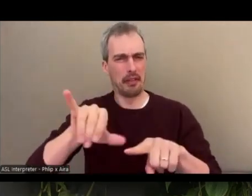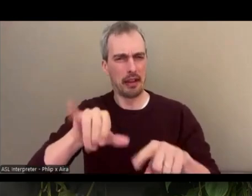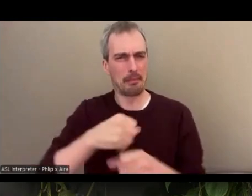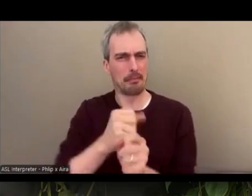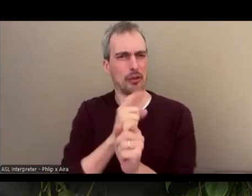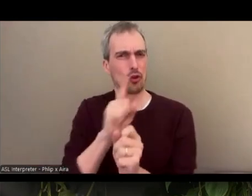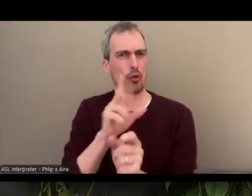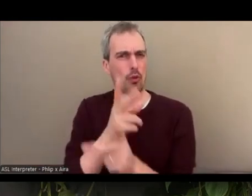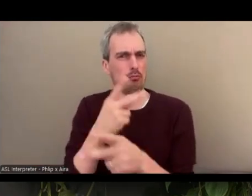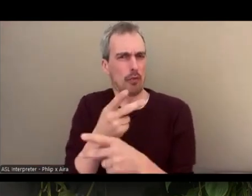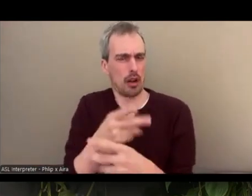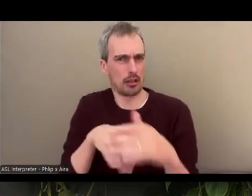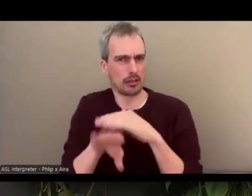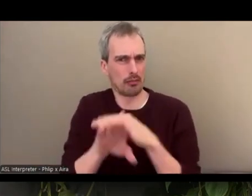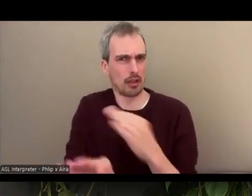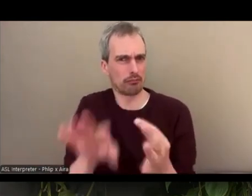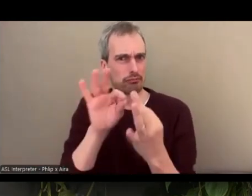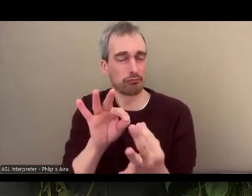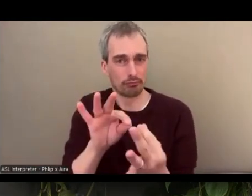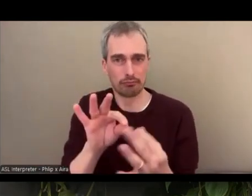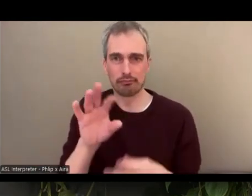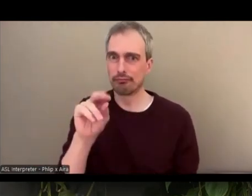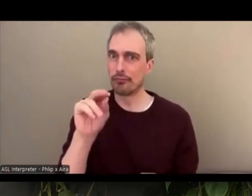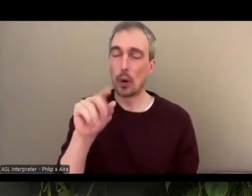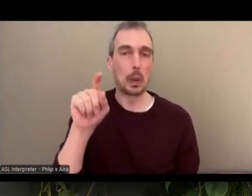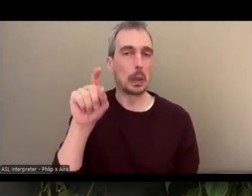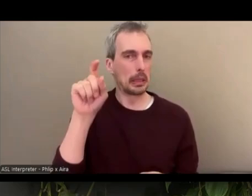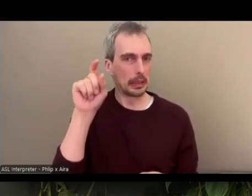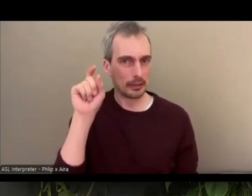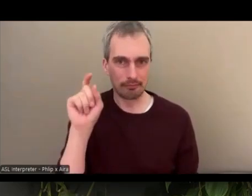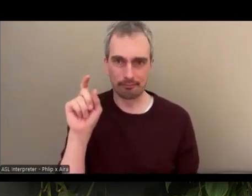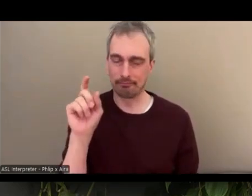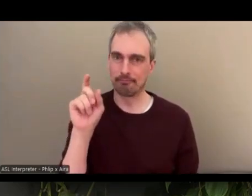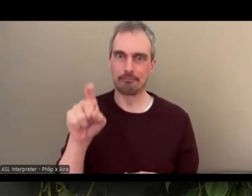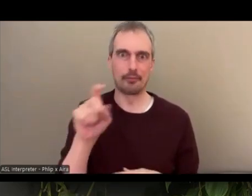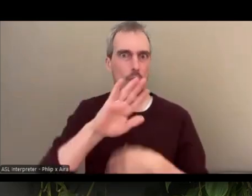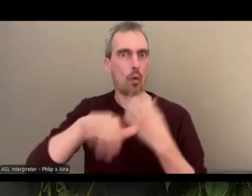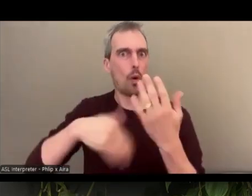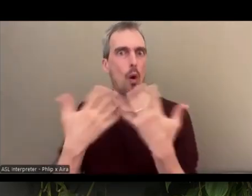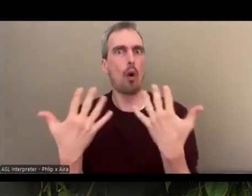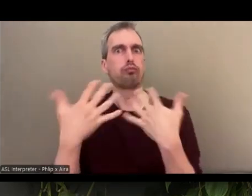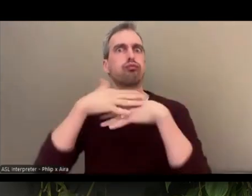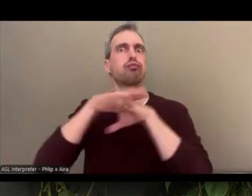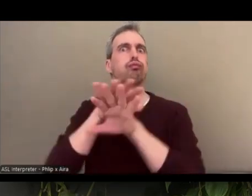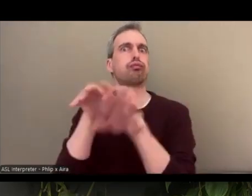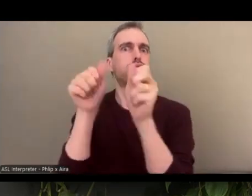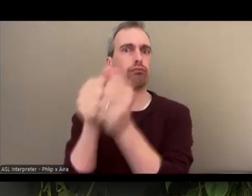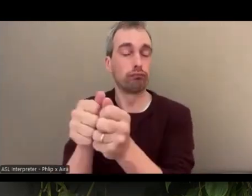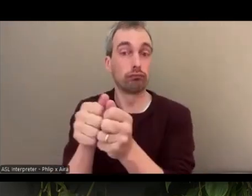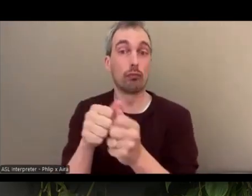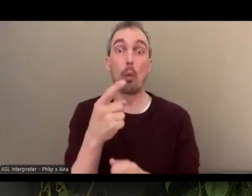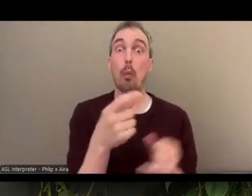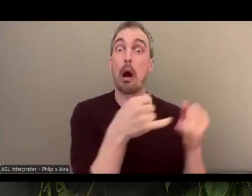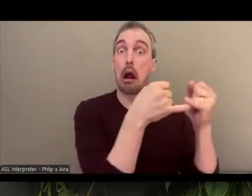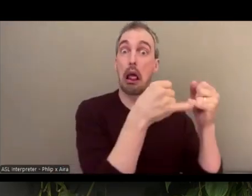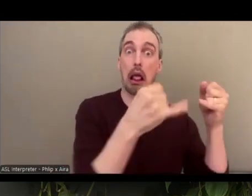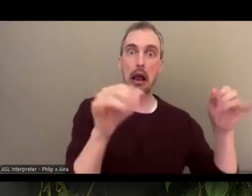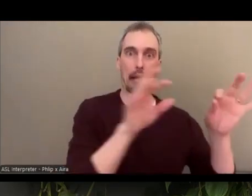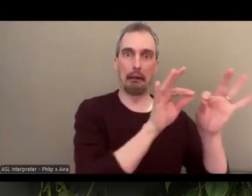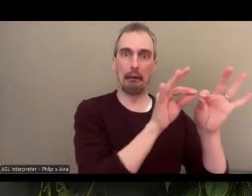So, I believe one line of JavaScript will not fix 100% of your product's accessibility problems within 24 hours. I think we can all agree on that.